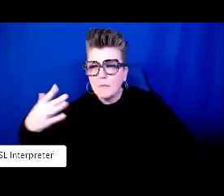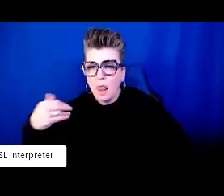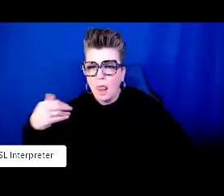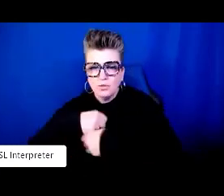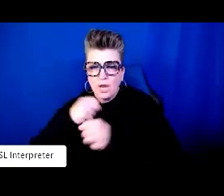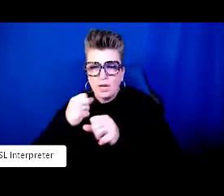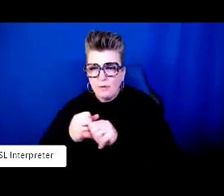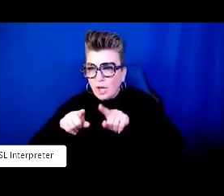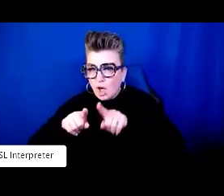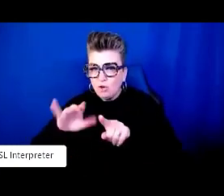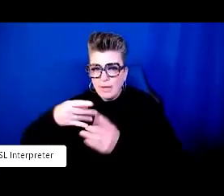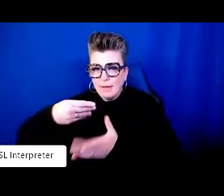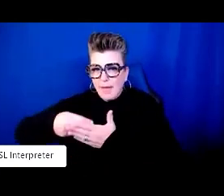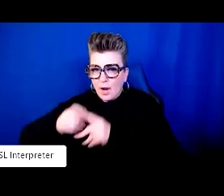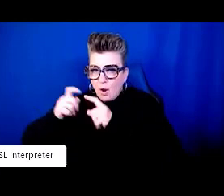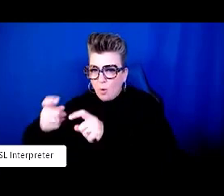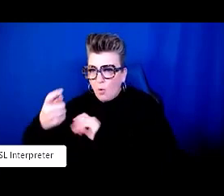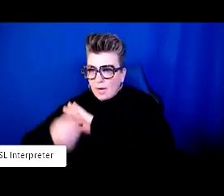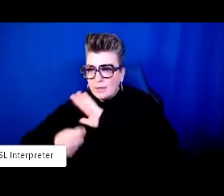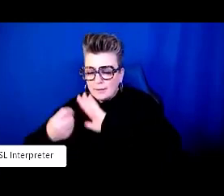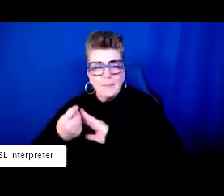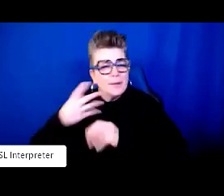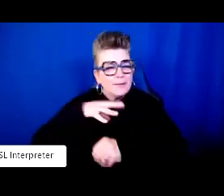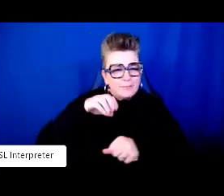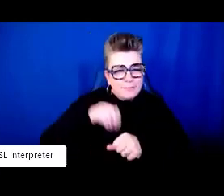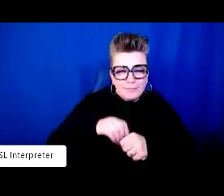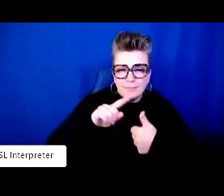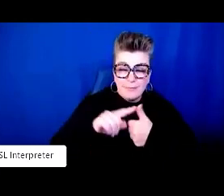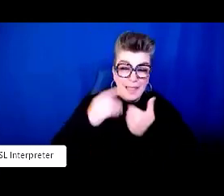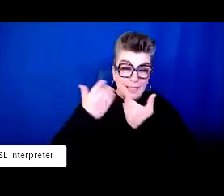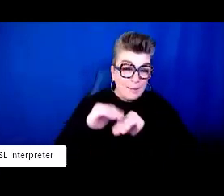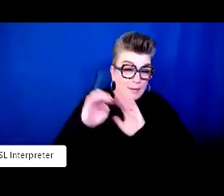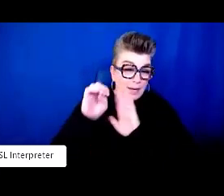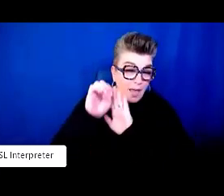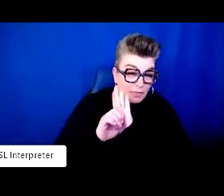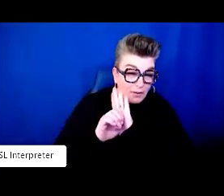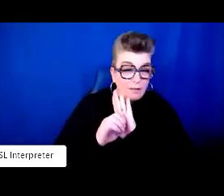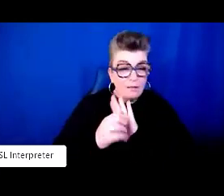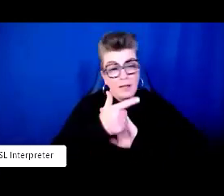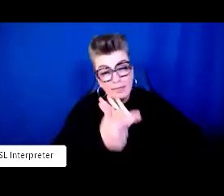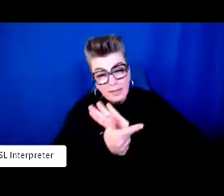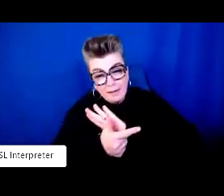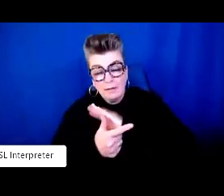taking into account potentially limiting ethical, legal or technical factors that we've discussed before,